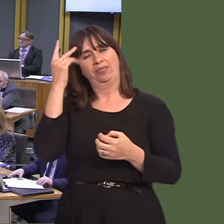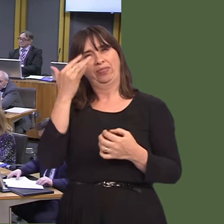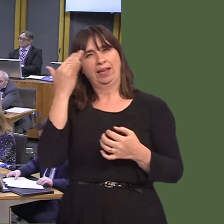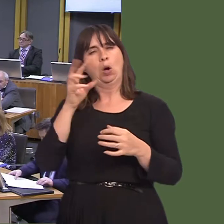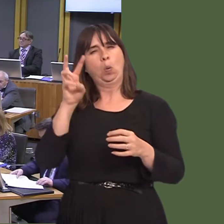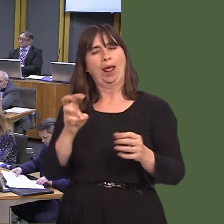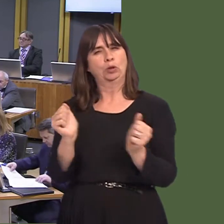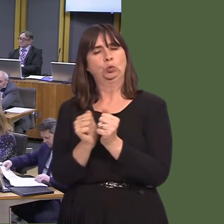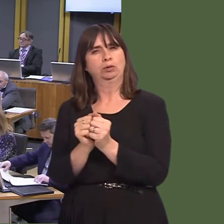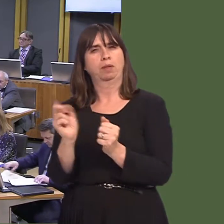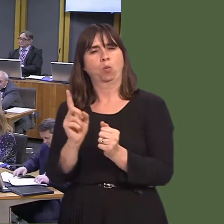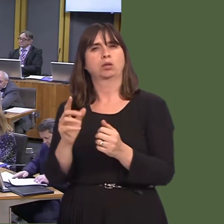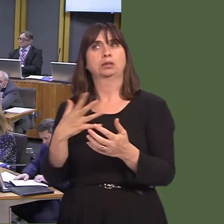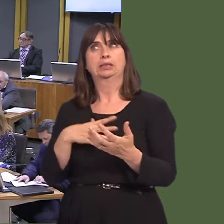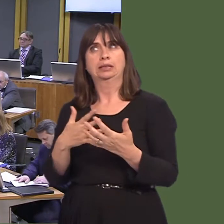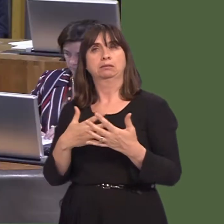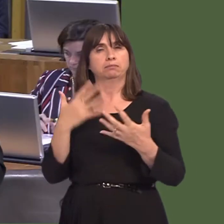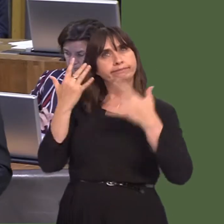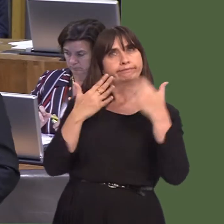in terms of further powers over gambling.